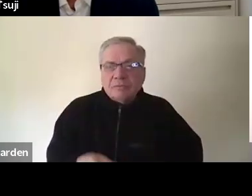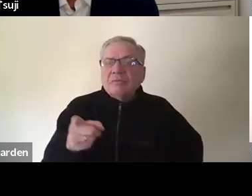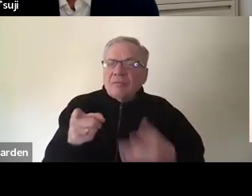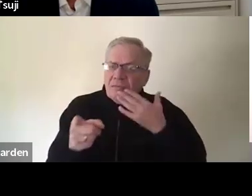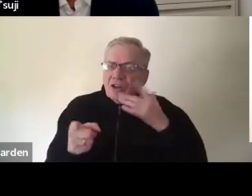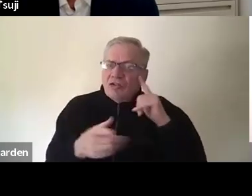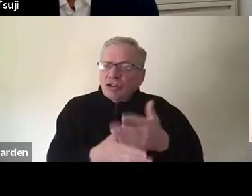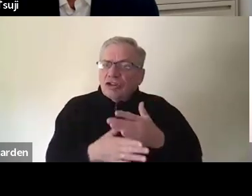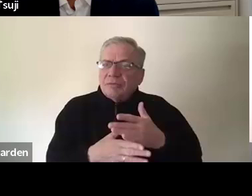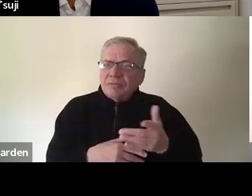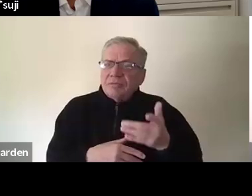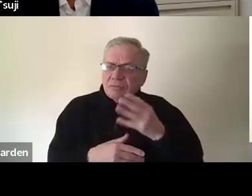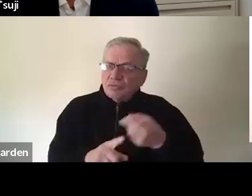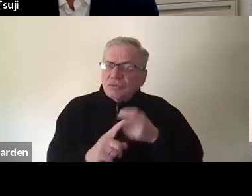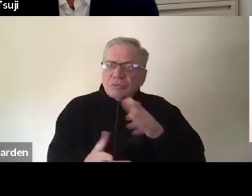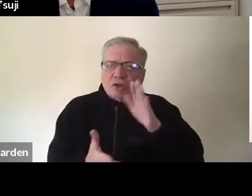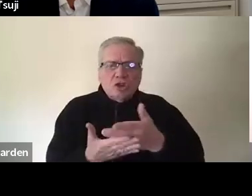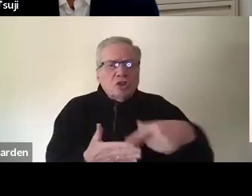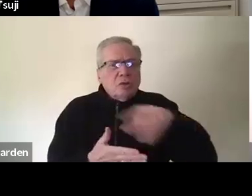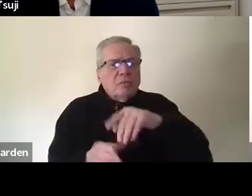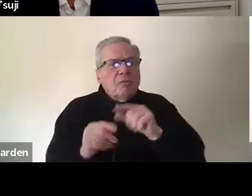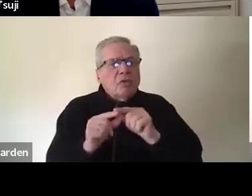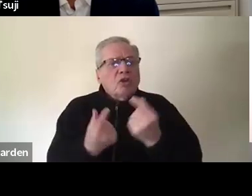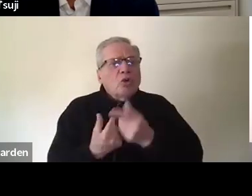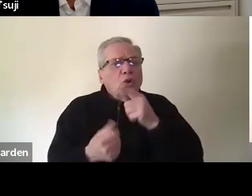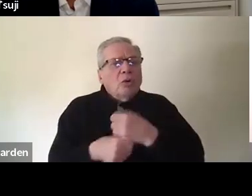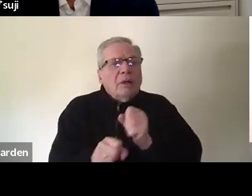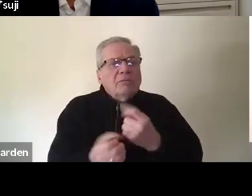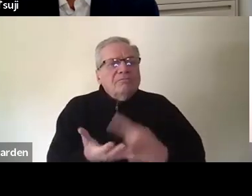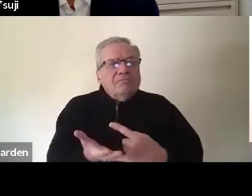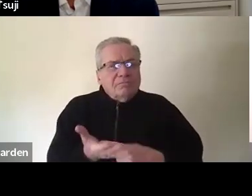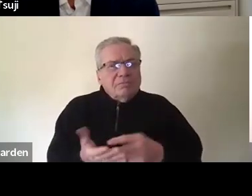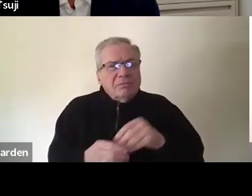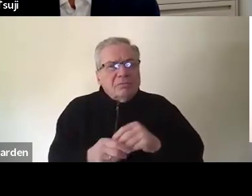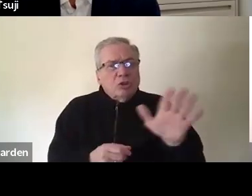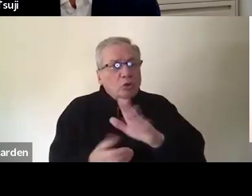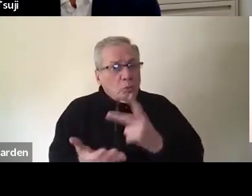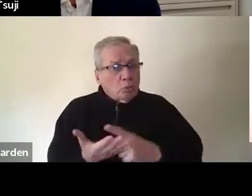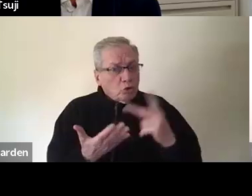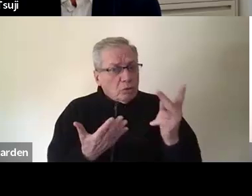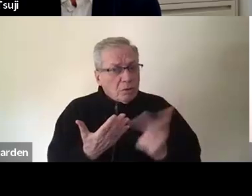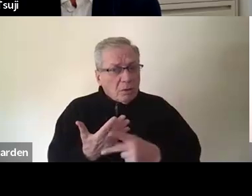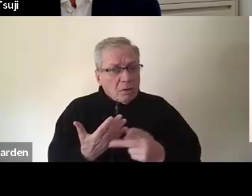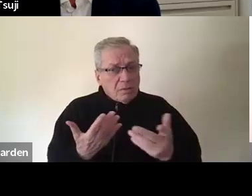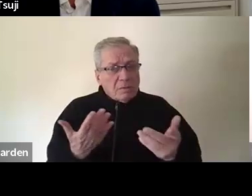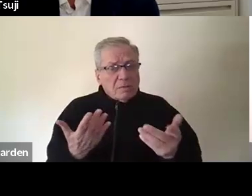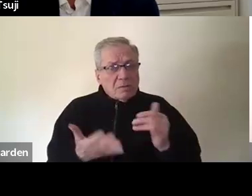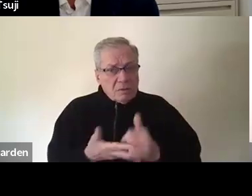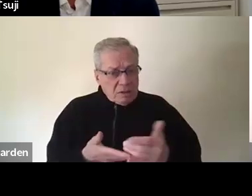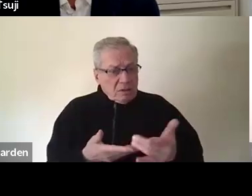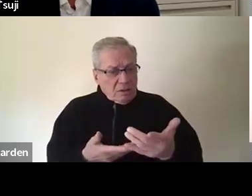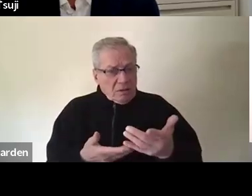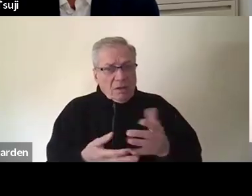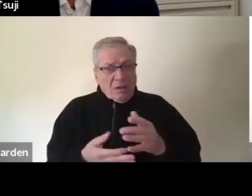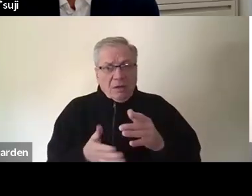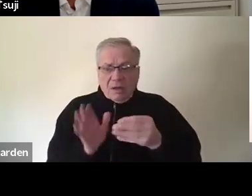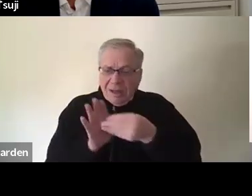It feels like all of the elements in your program are exposing students early and